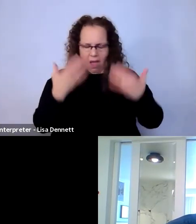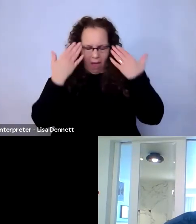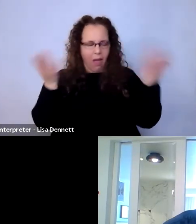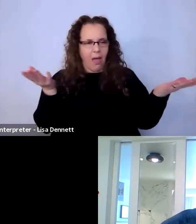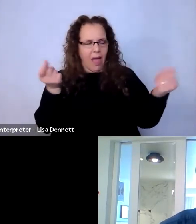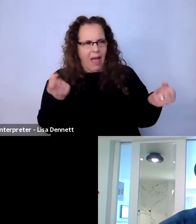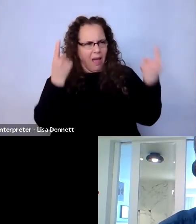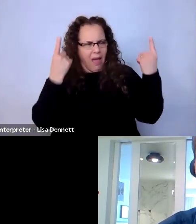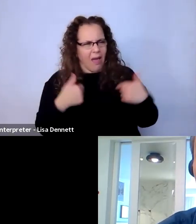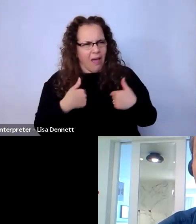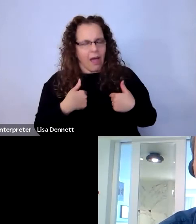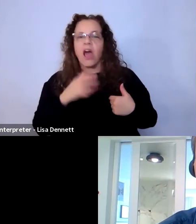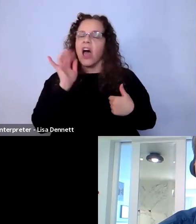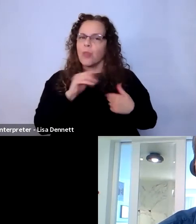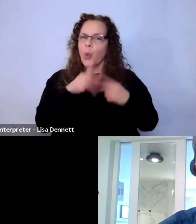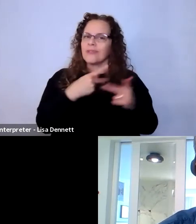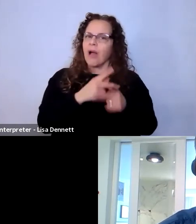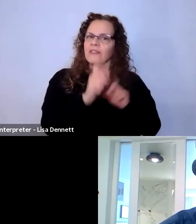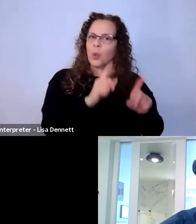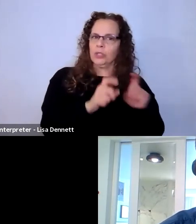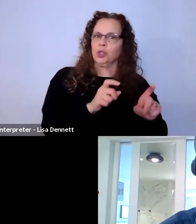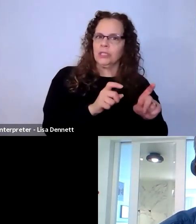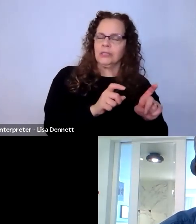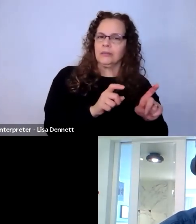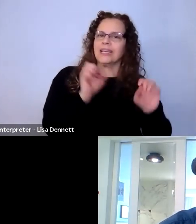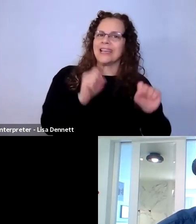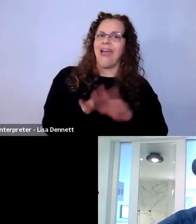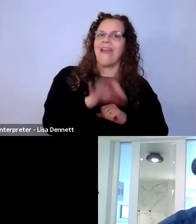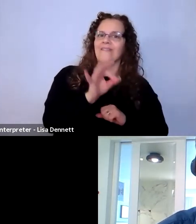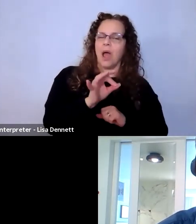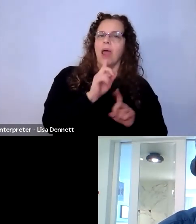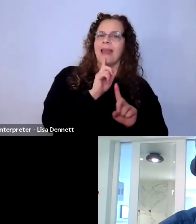Those questions are going to be answered by real people, and this is not to